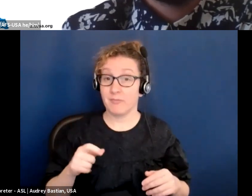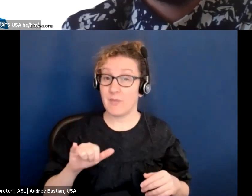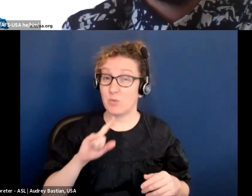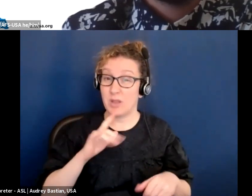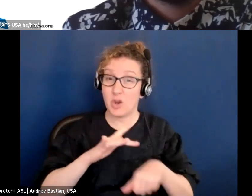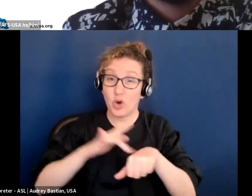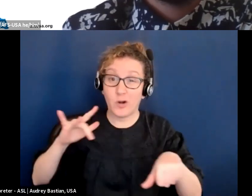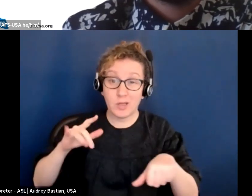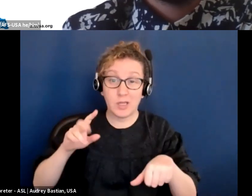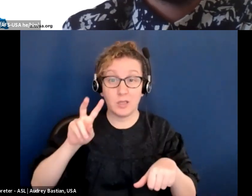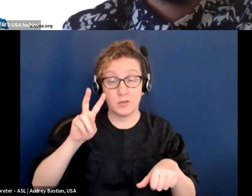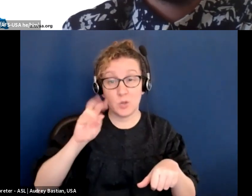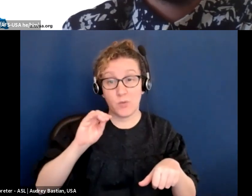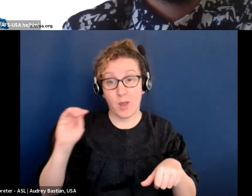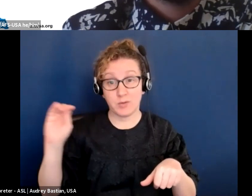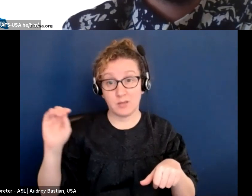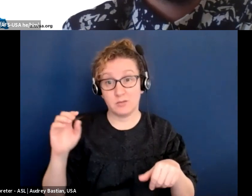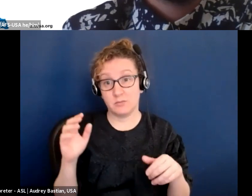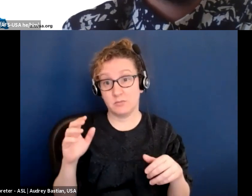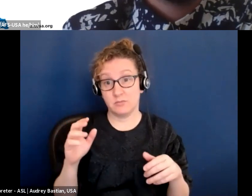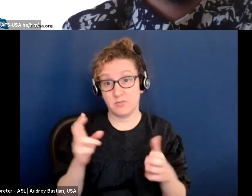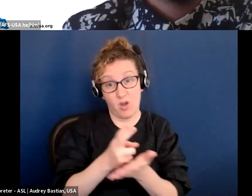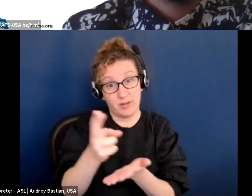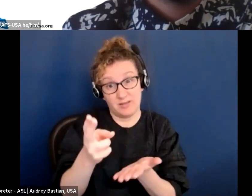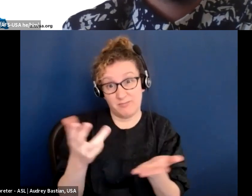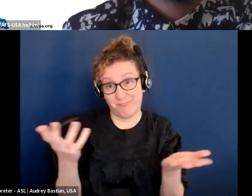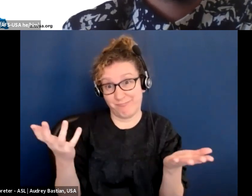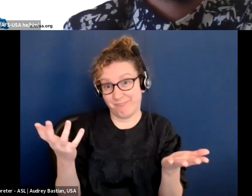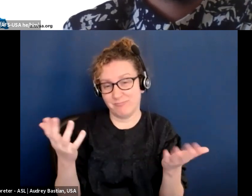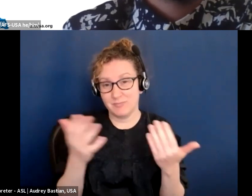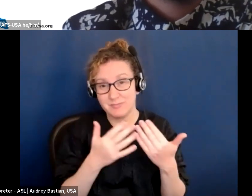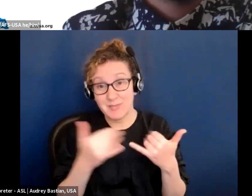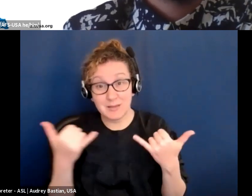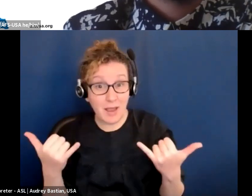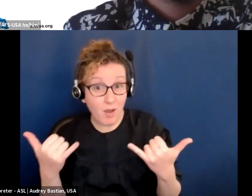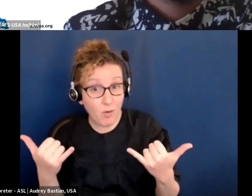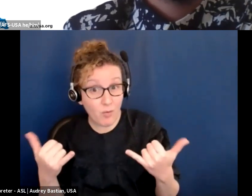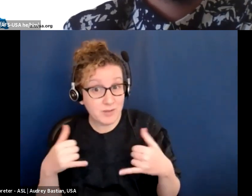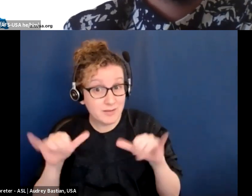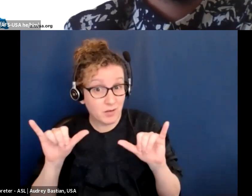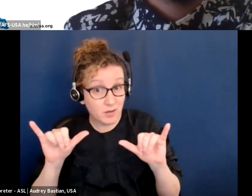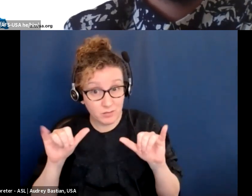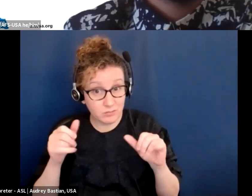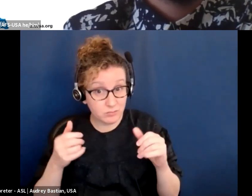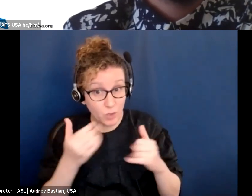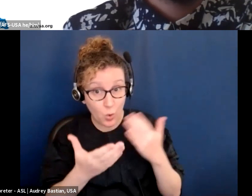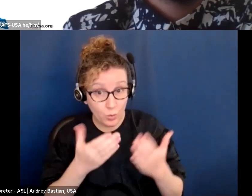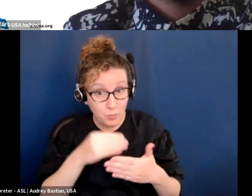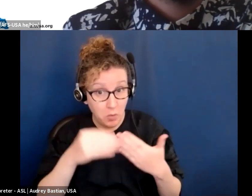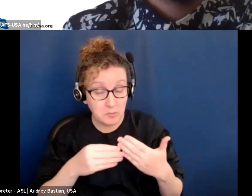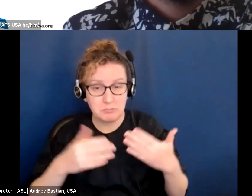2000's to be honest. And I don't know about their current offerings.